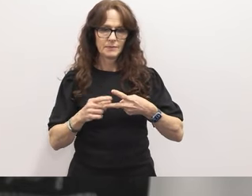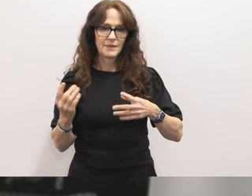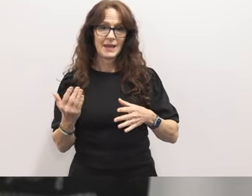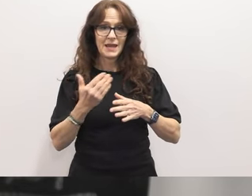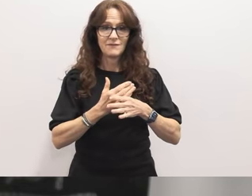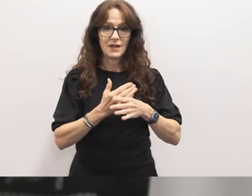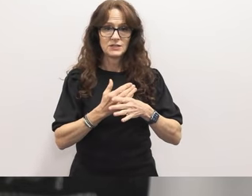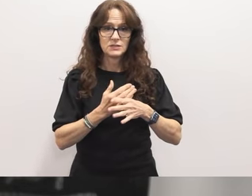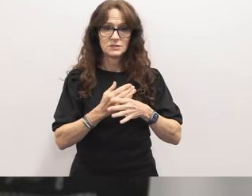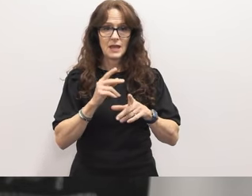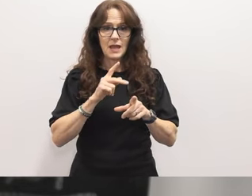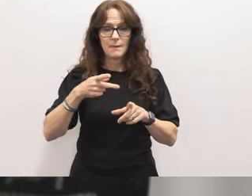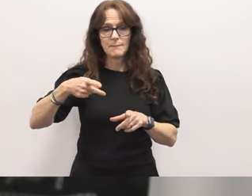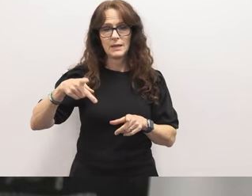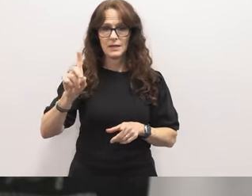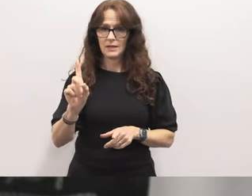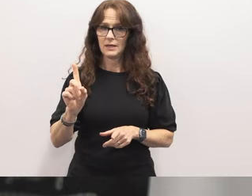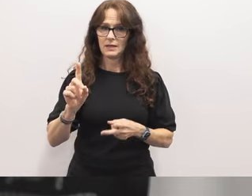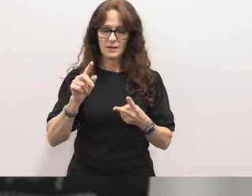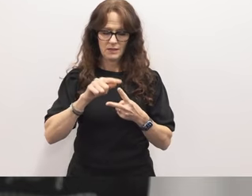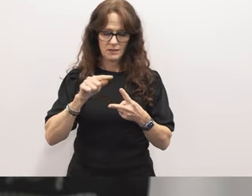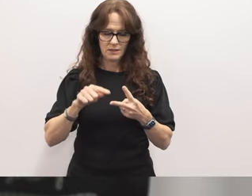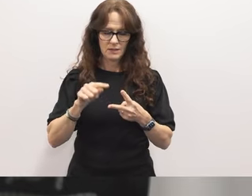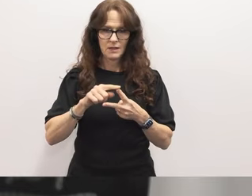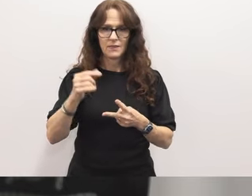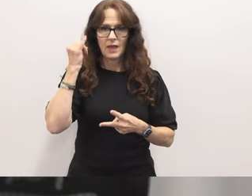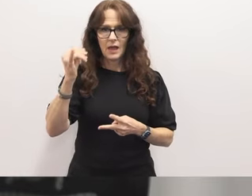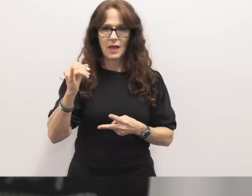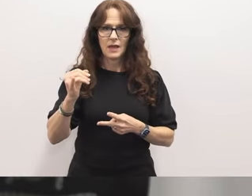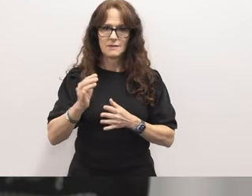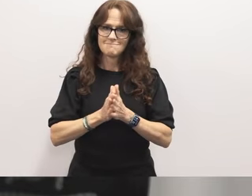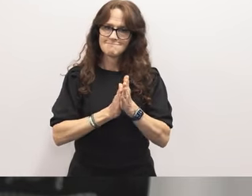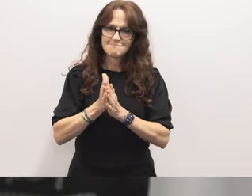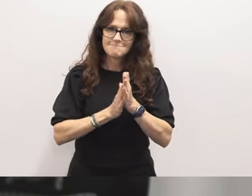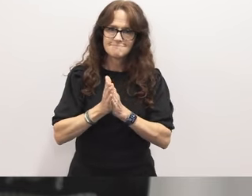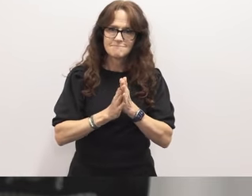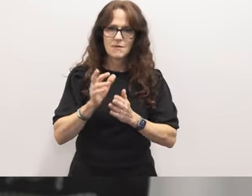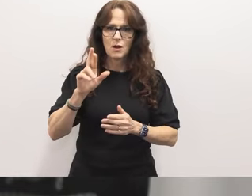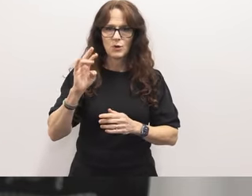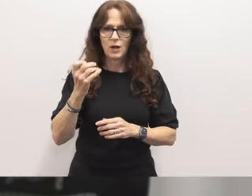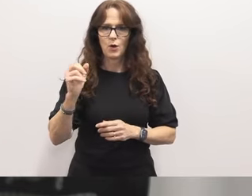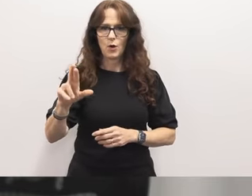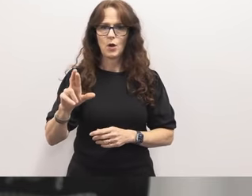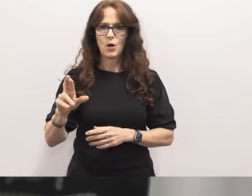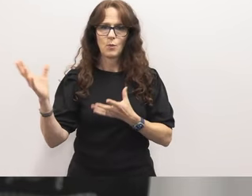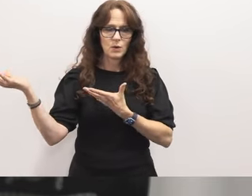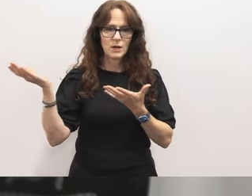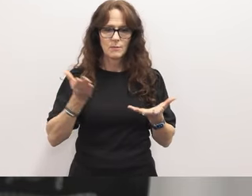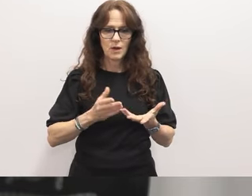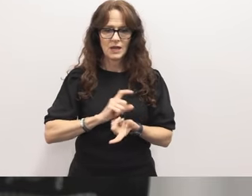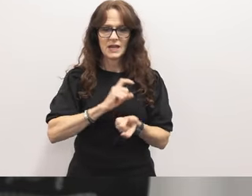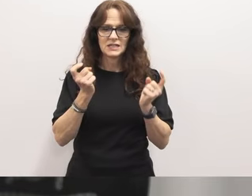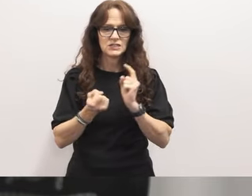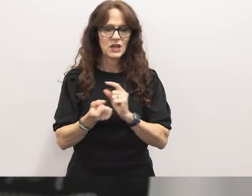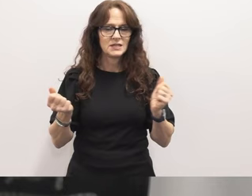and our professional development and the idea of rigor. Because when we brought in rigor, it changed everything.